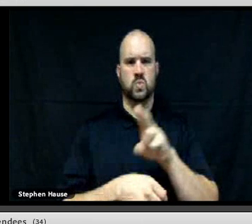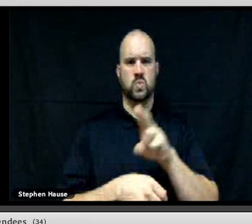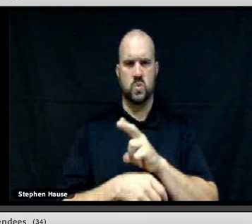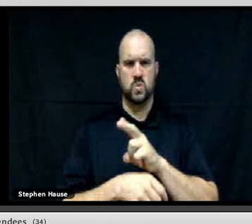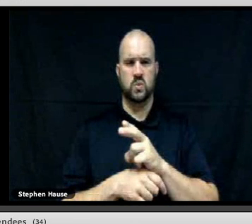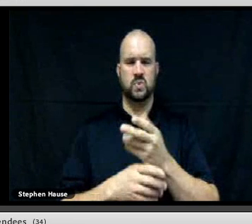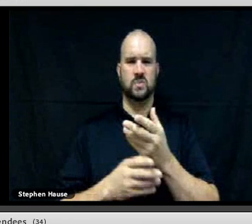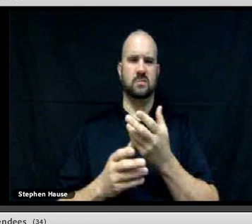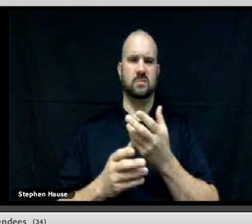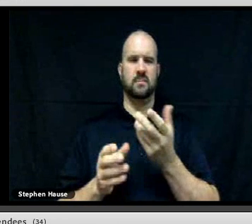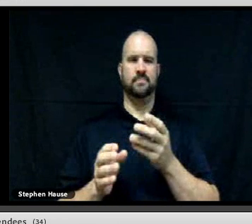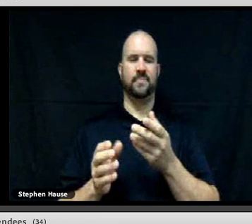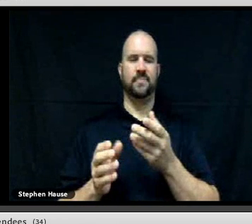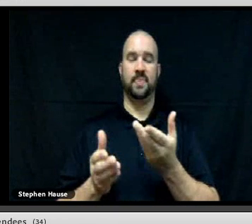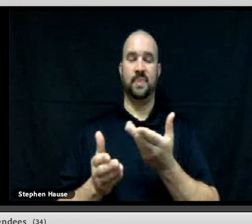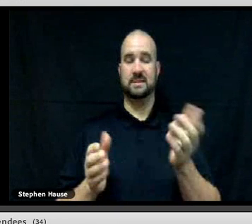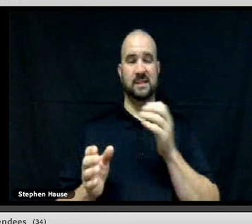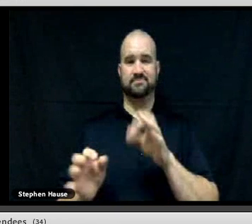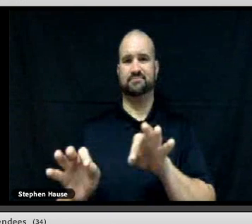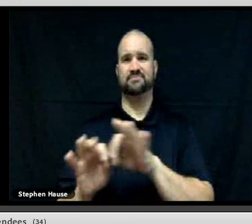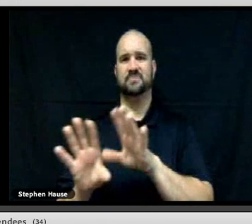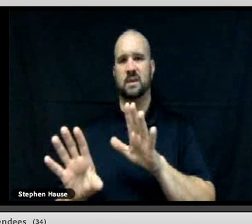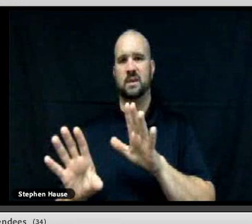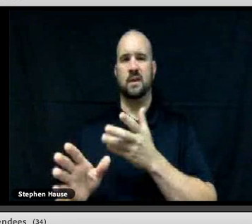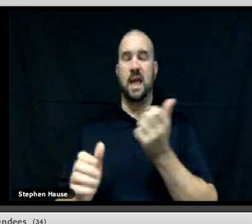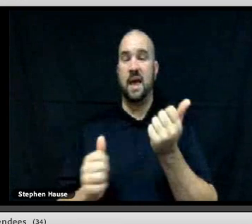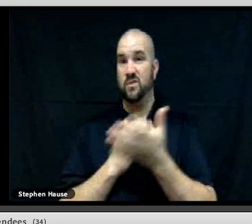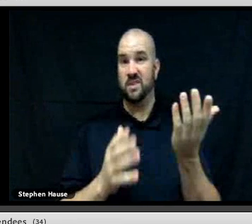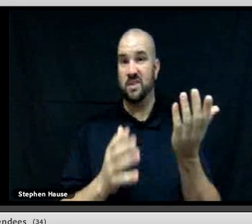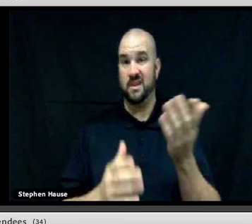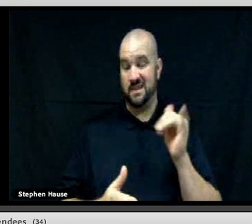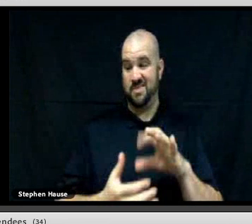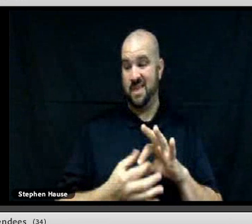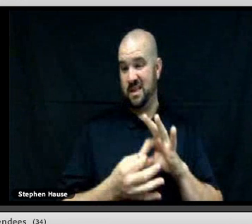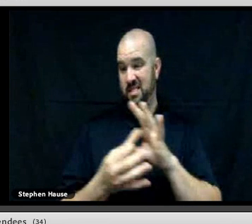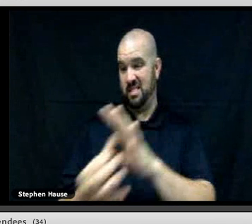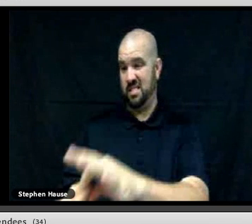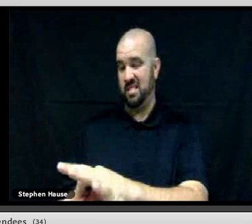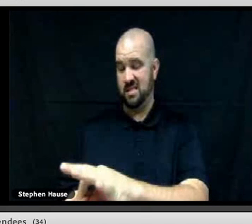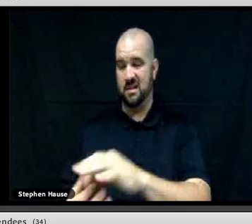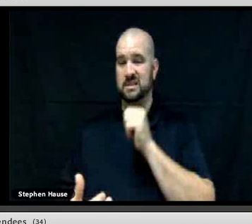might be related to Disney, for example. Um, but if it's in your Disney collection,